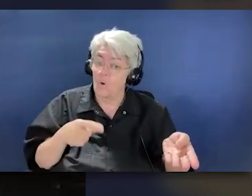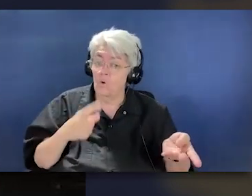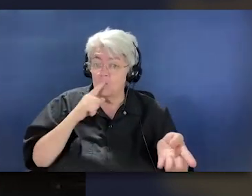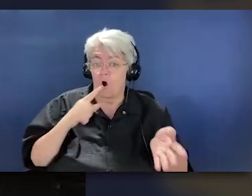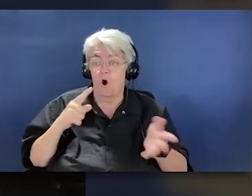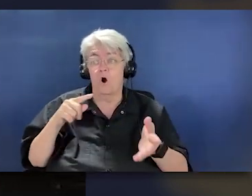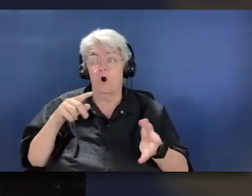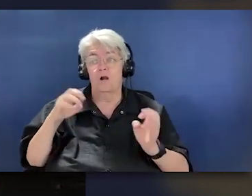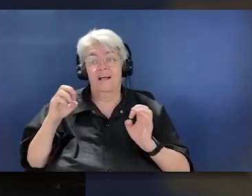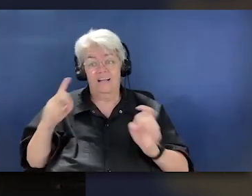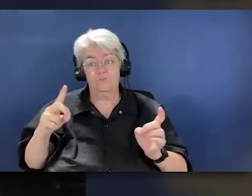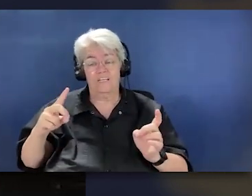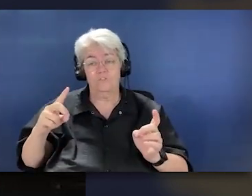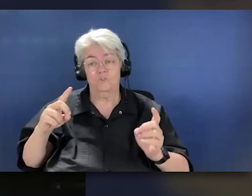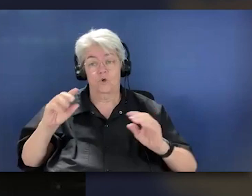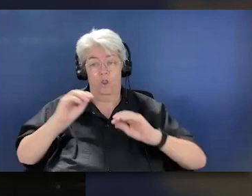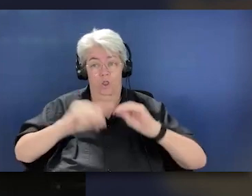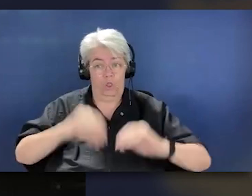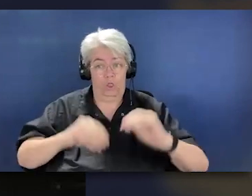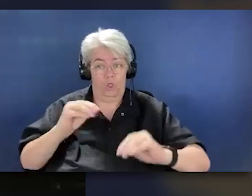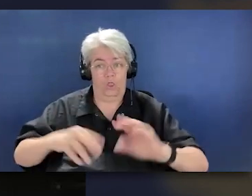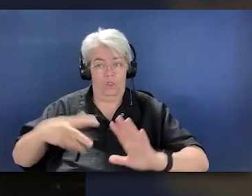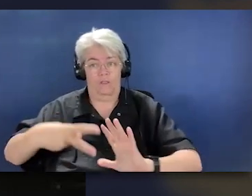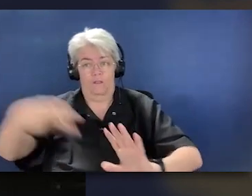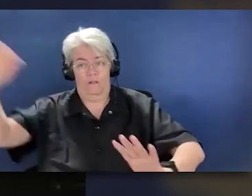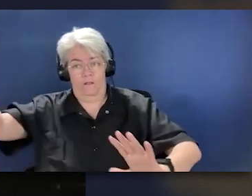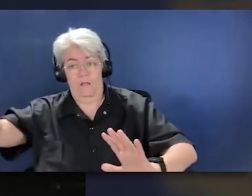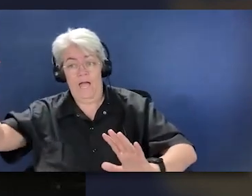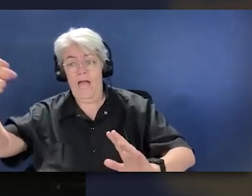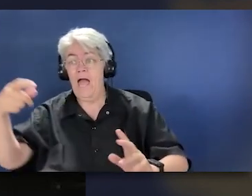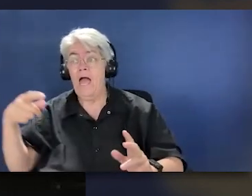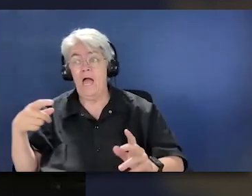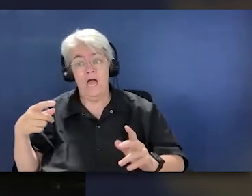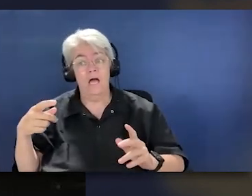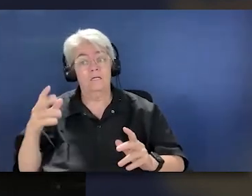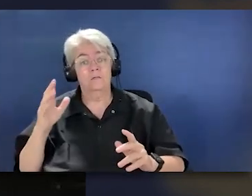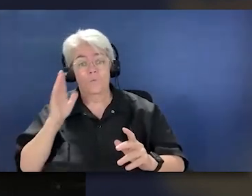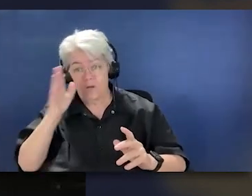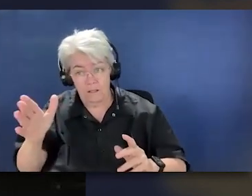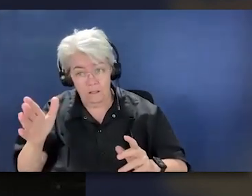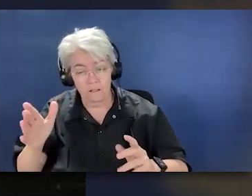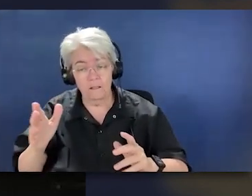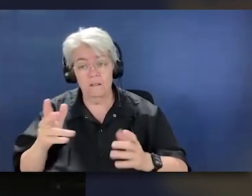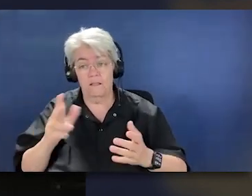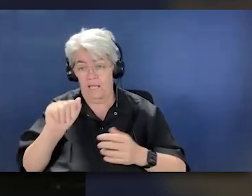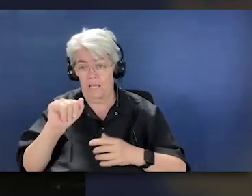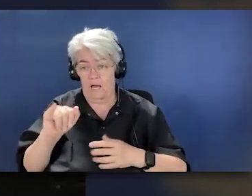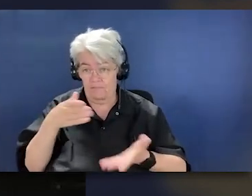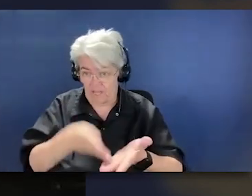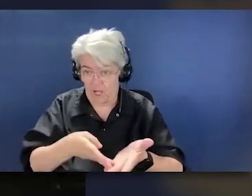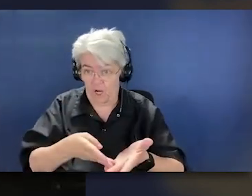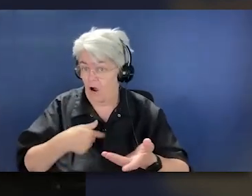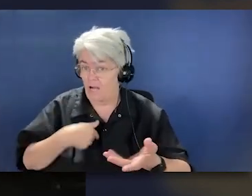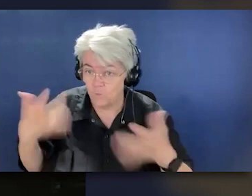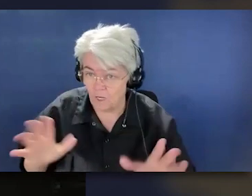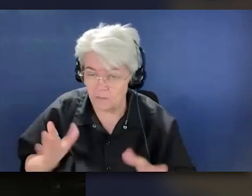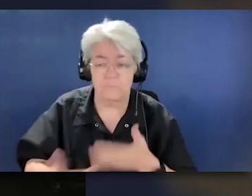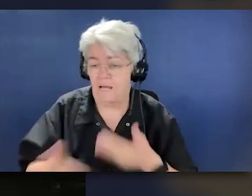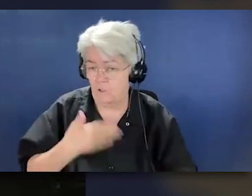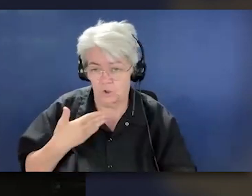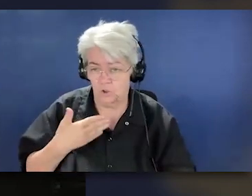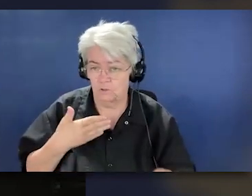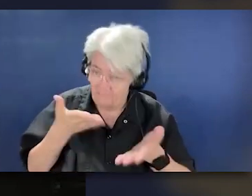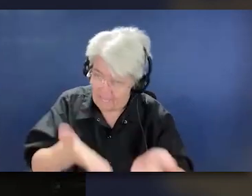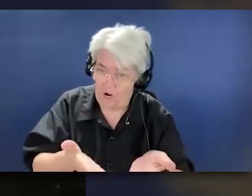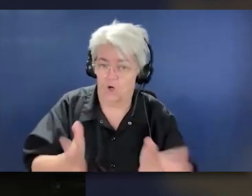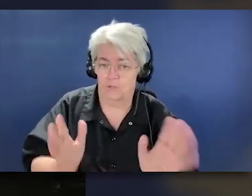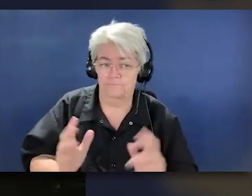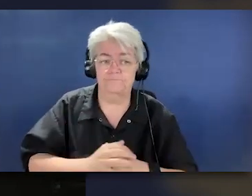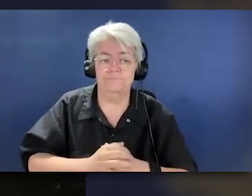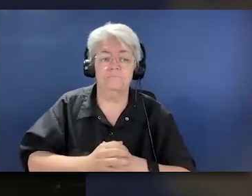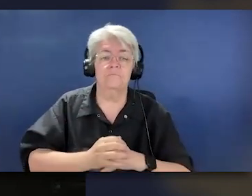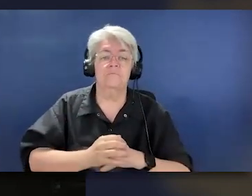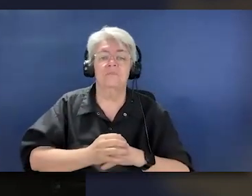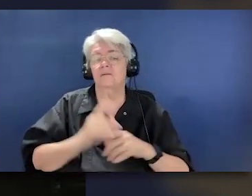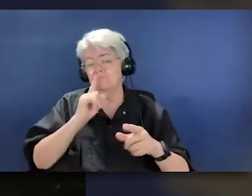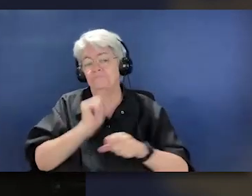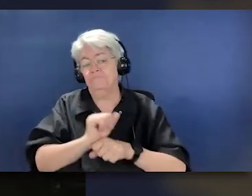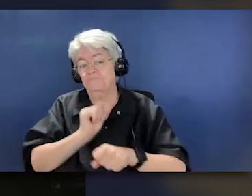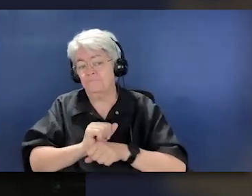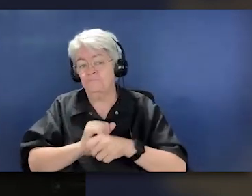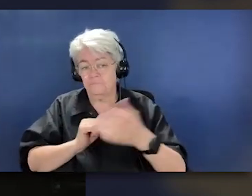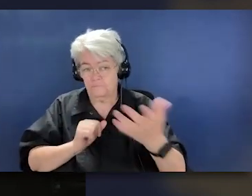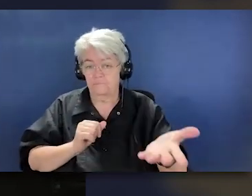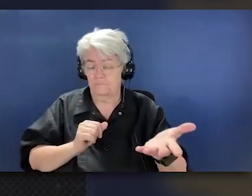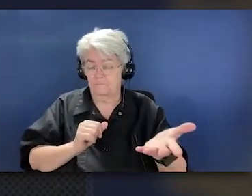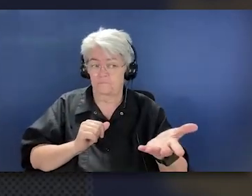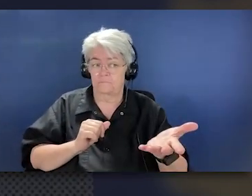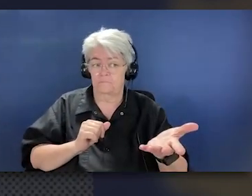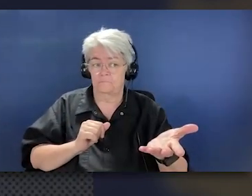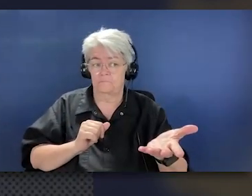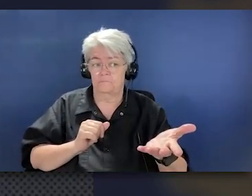have AI built into them, whether we want them to or not. Here’s reality. Hard truths. Students